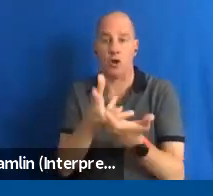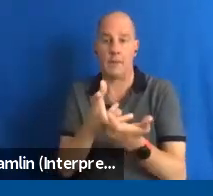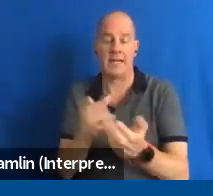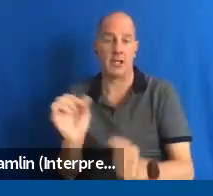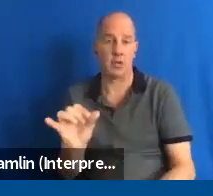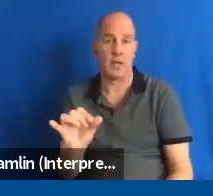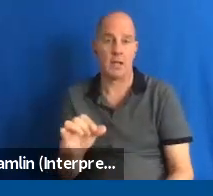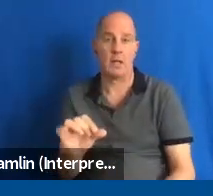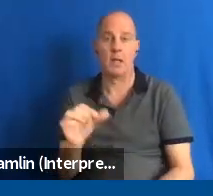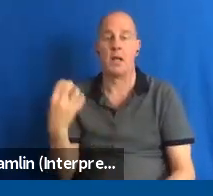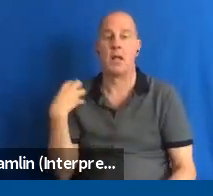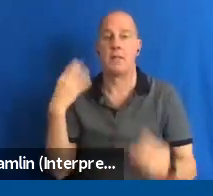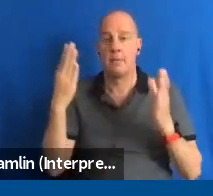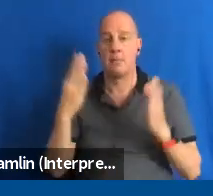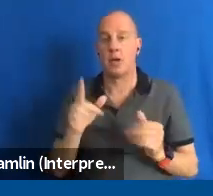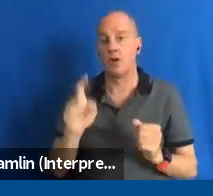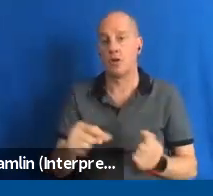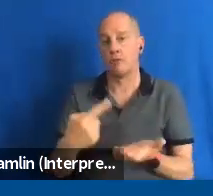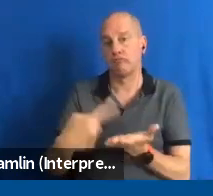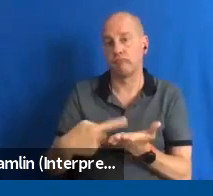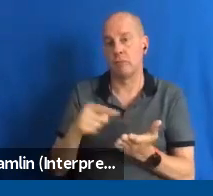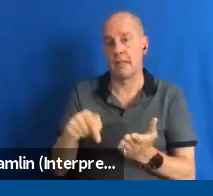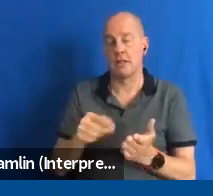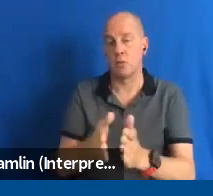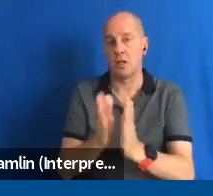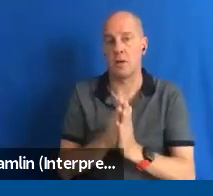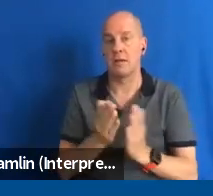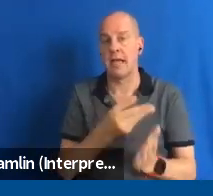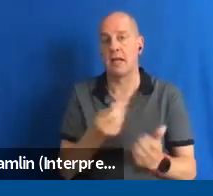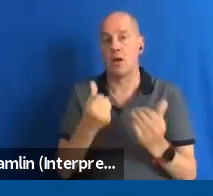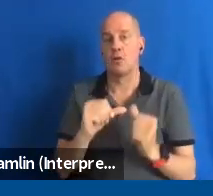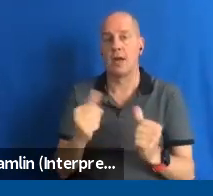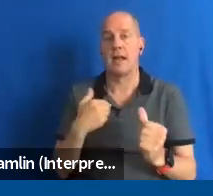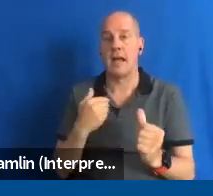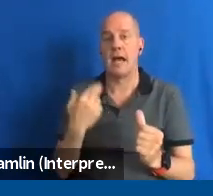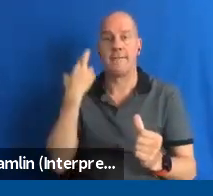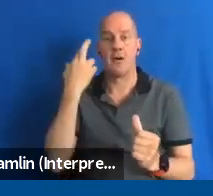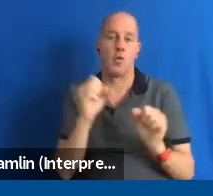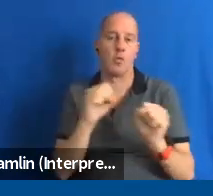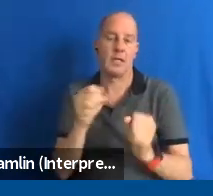the employer should discuss this request and try to make a reasonable accommodation. If it's